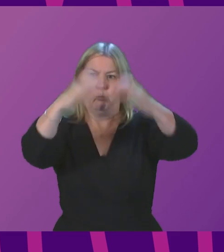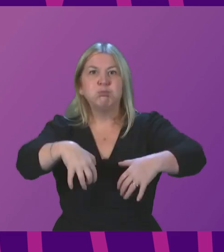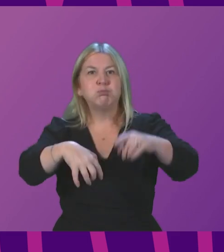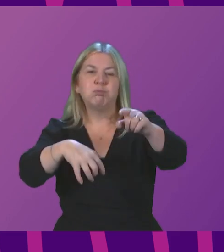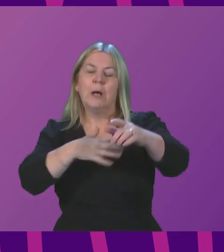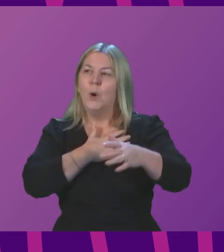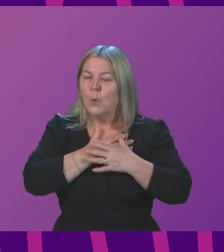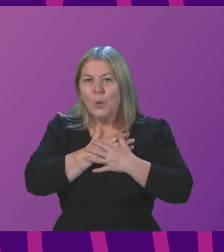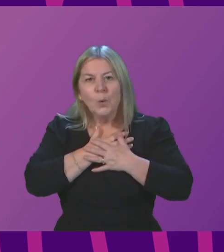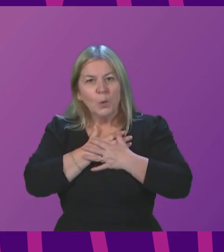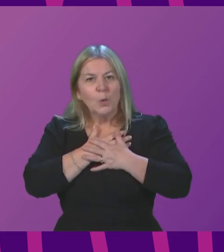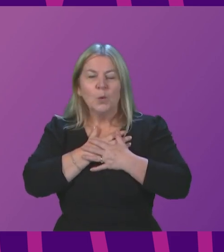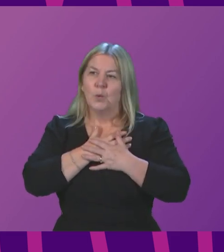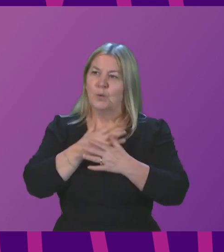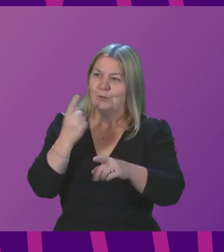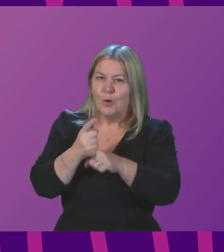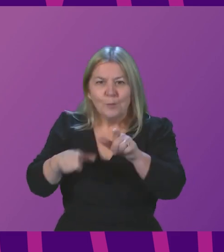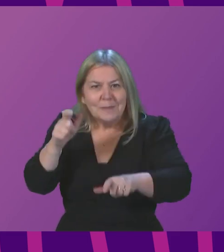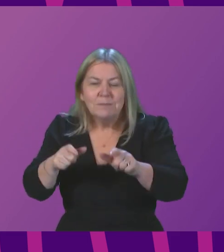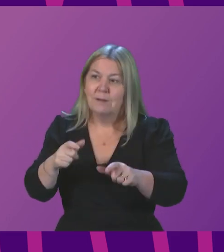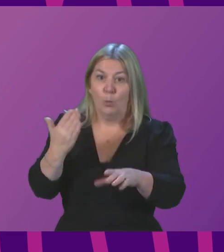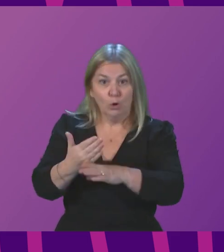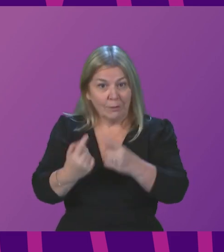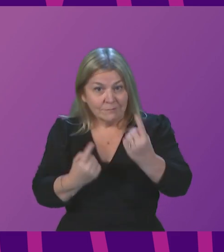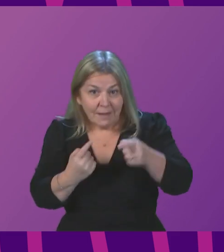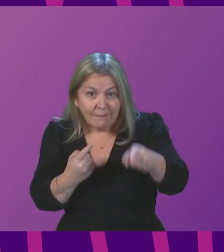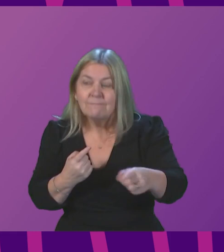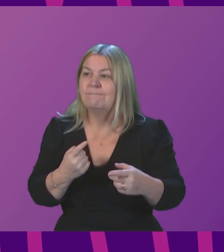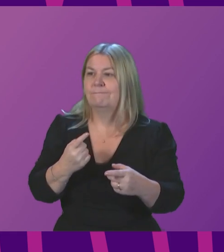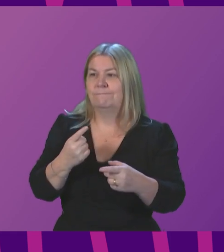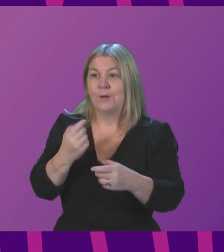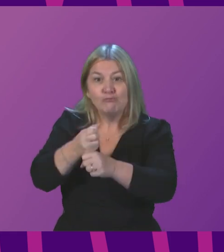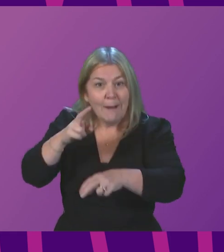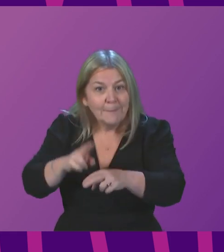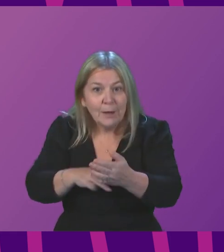people who had worked there whose parents and grandparents had worked there. It generated